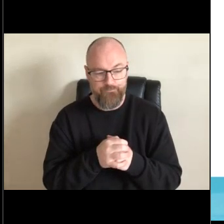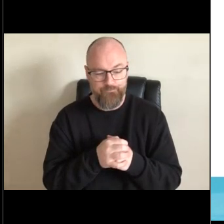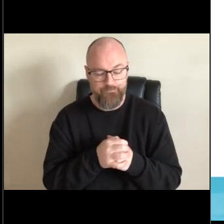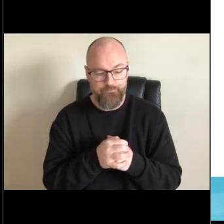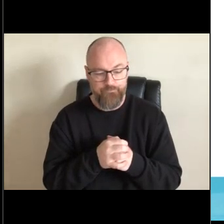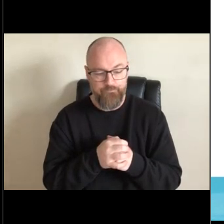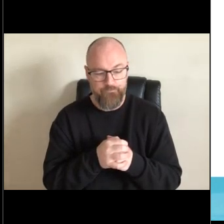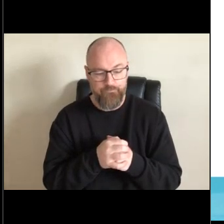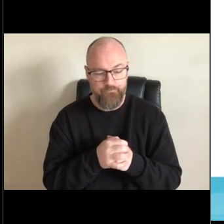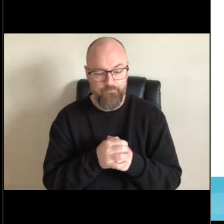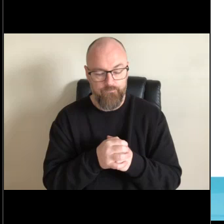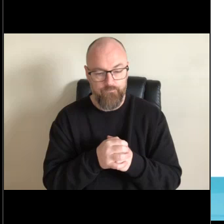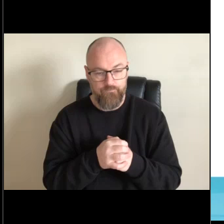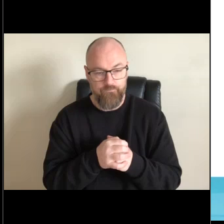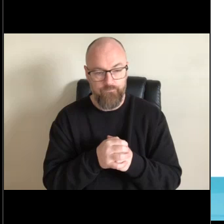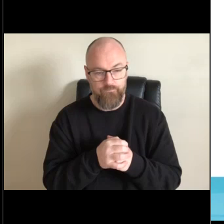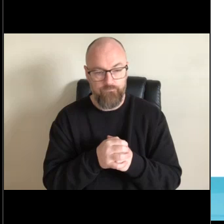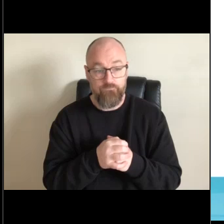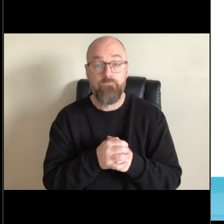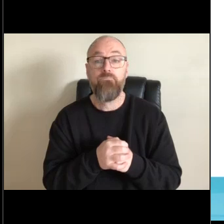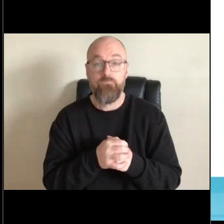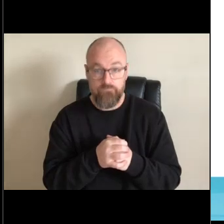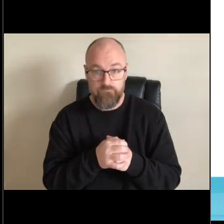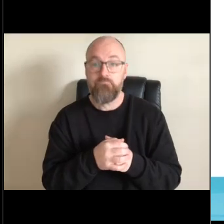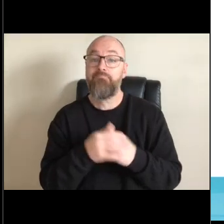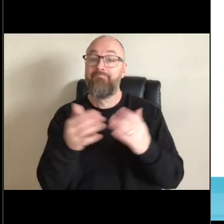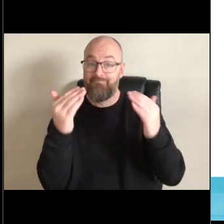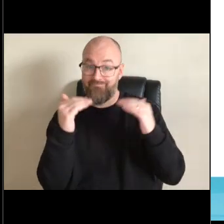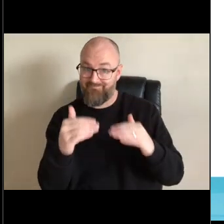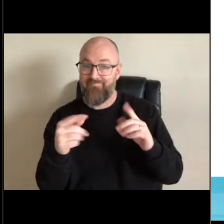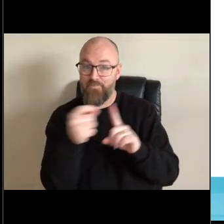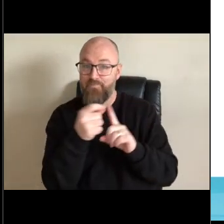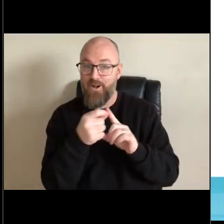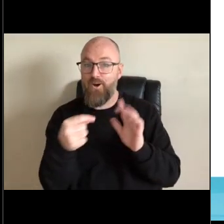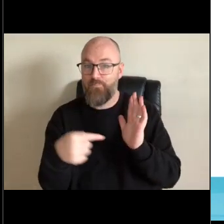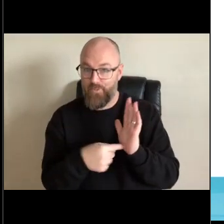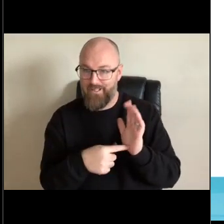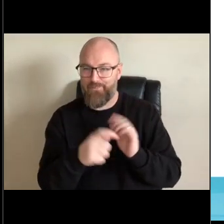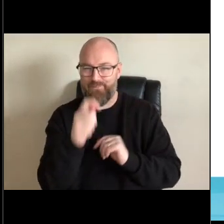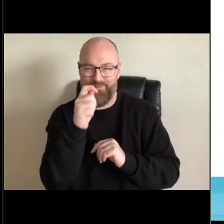so the next slide that I've got here and we're coming to the end so I hope you've got lots and